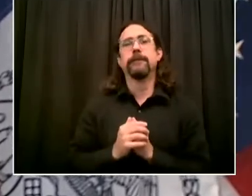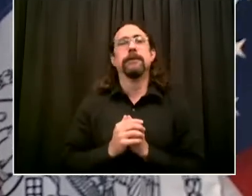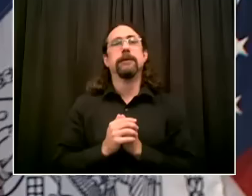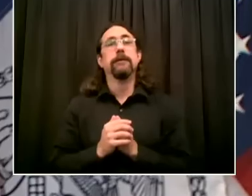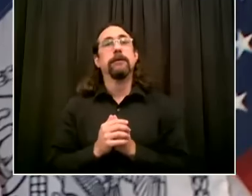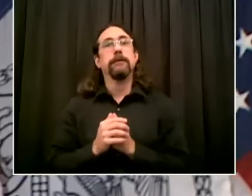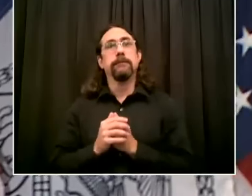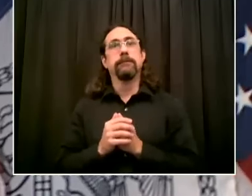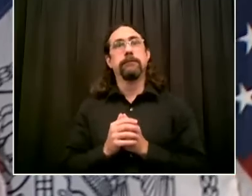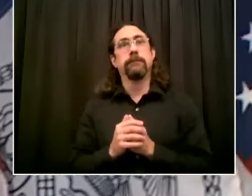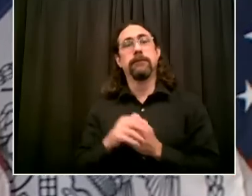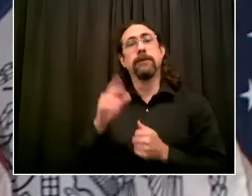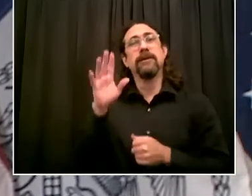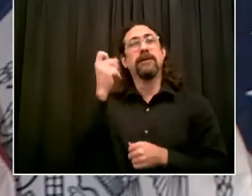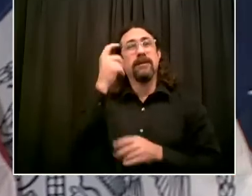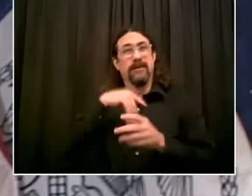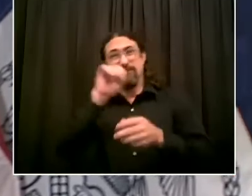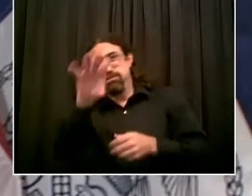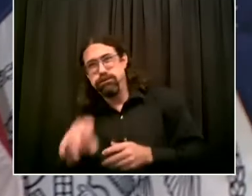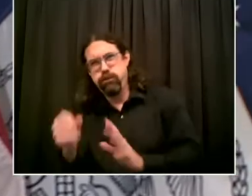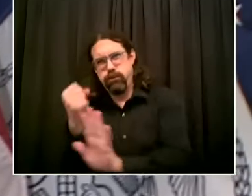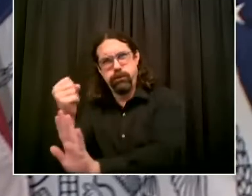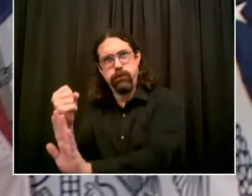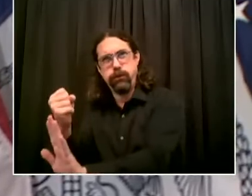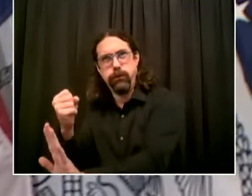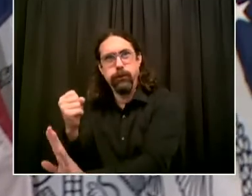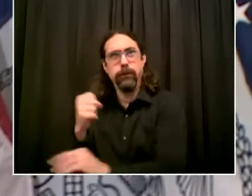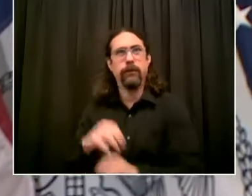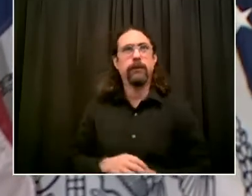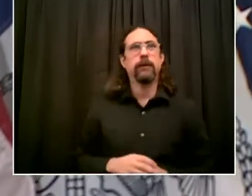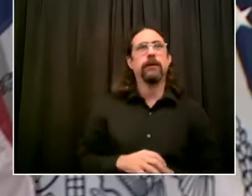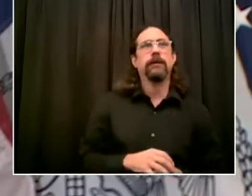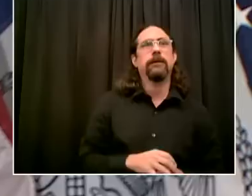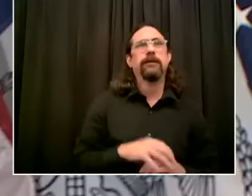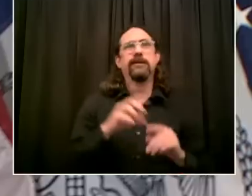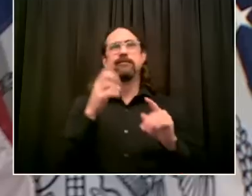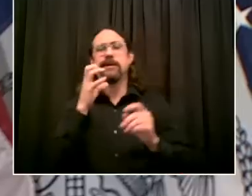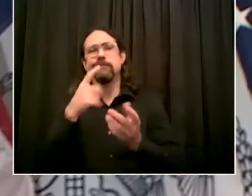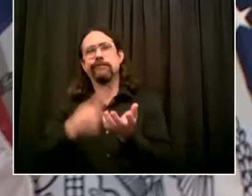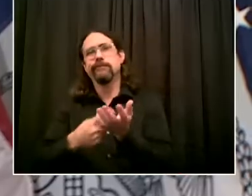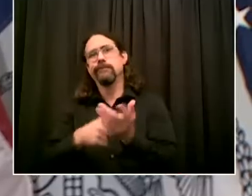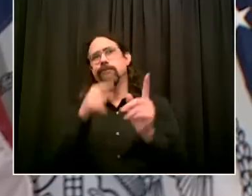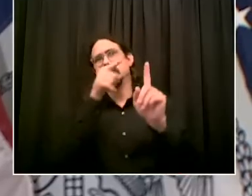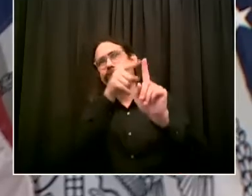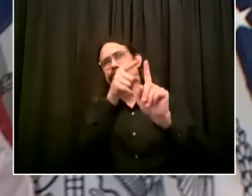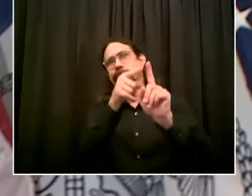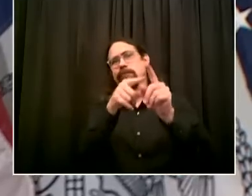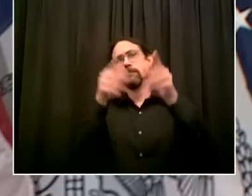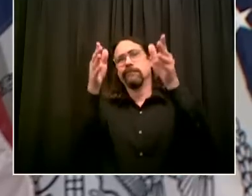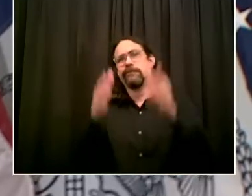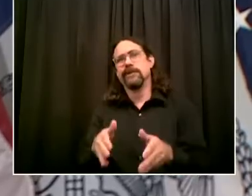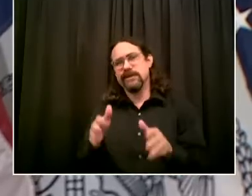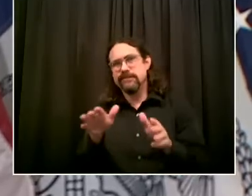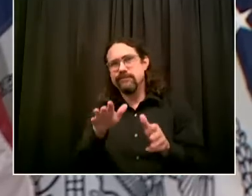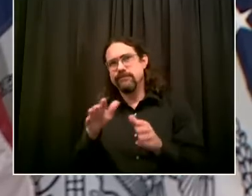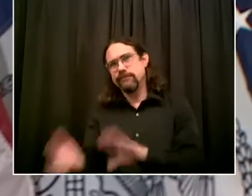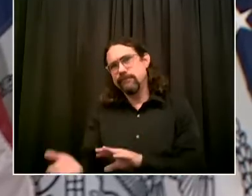GOOD MORNING, EEERVYONE, WE HAVE A LOT TO TALK ABOUT TODAY. BEFORE WE GET INTO SOME IMPORTANT UPDATES, I WANT TO TALK ABOUT THE GREAT NEW